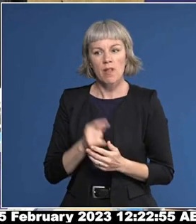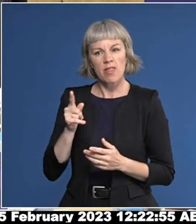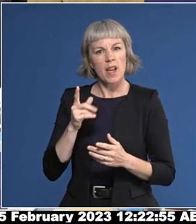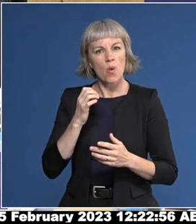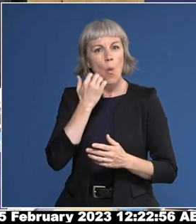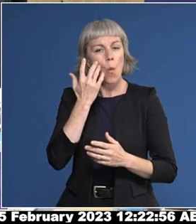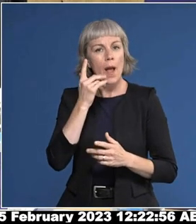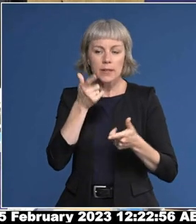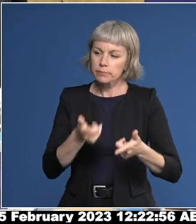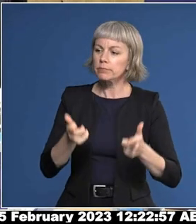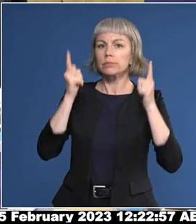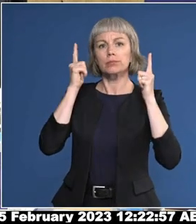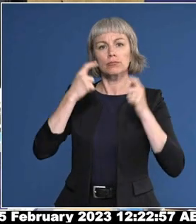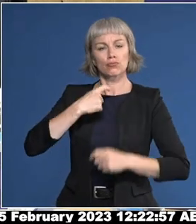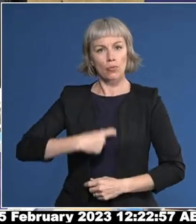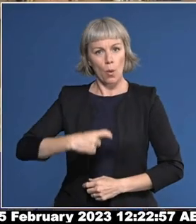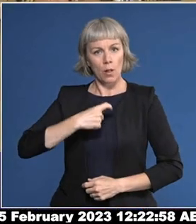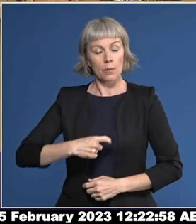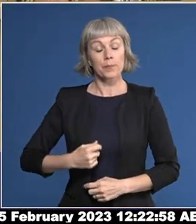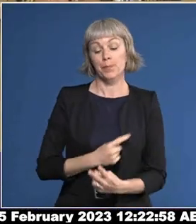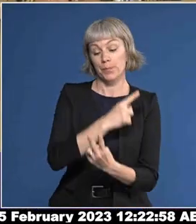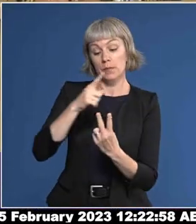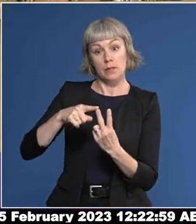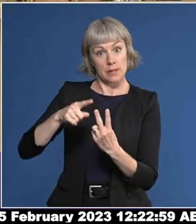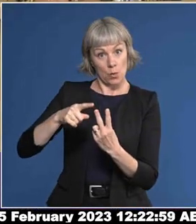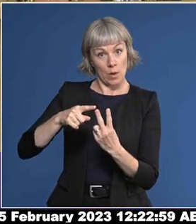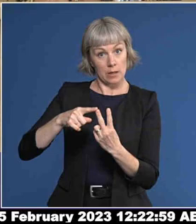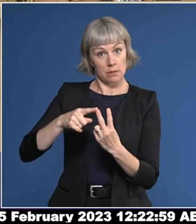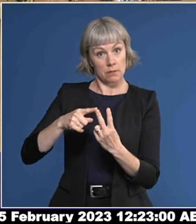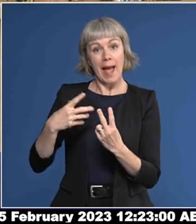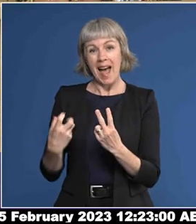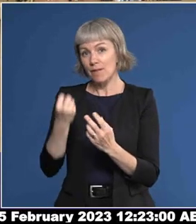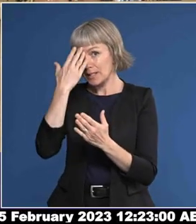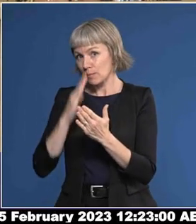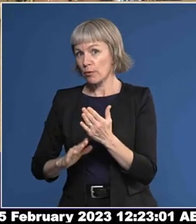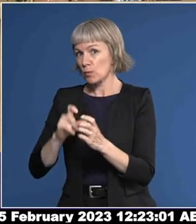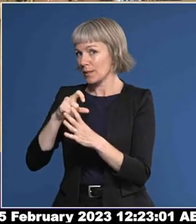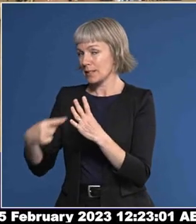The other director, who has an indirect experience of disability through her sister,